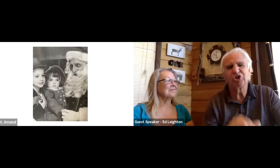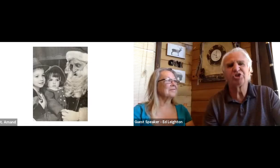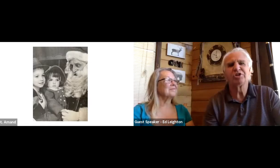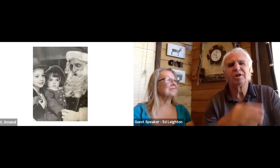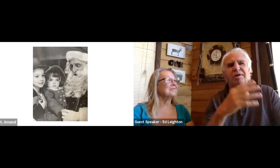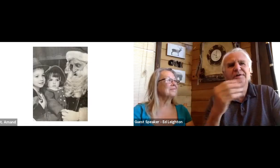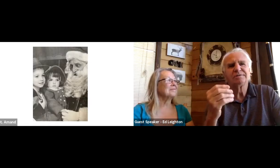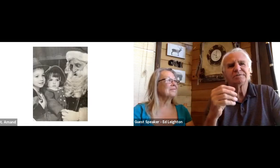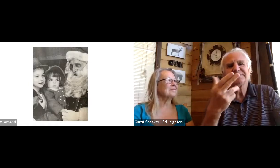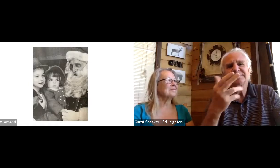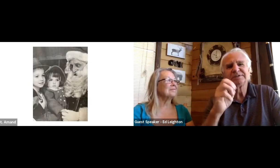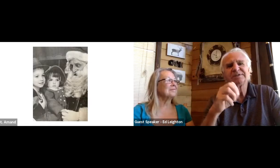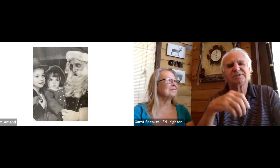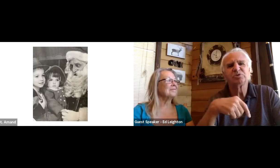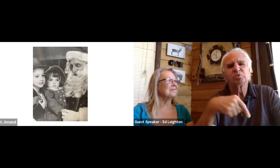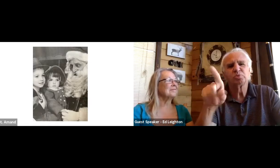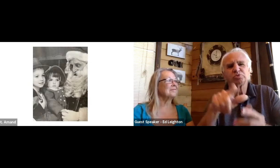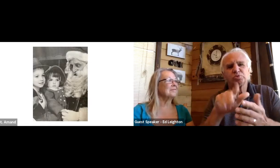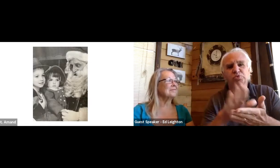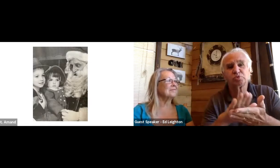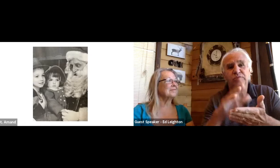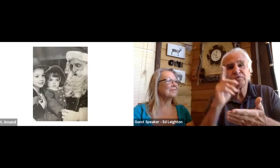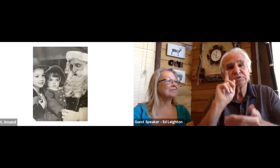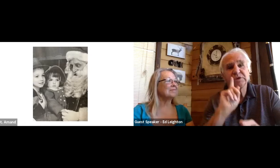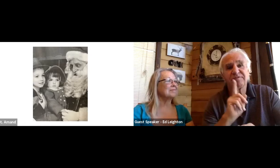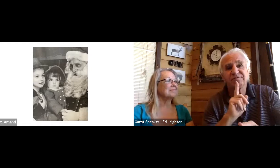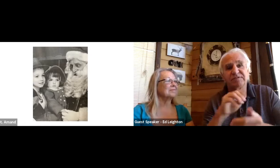and his parents lived there at the time, of course,